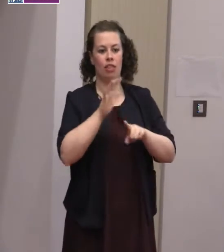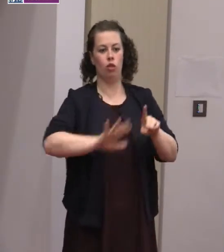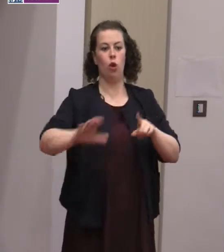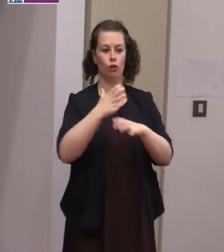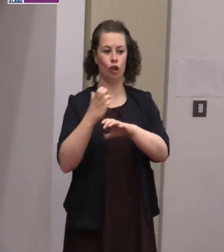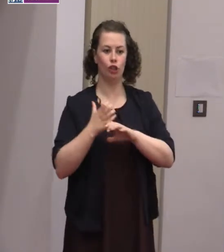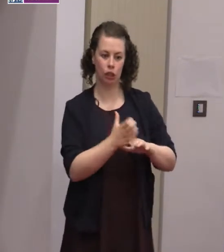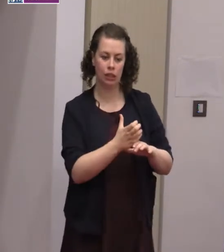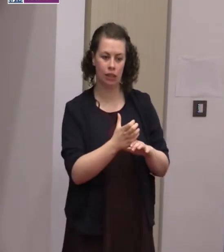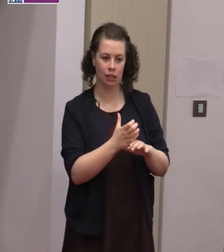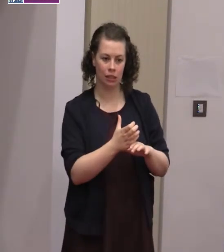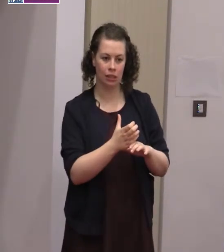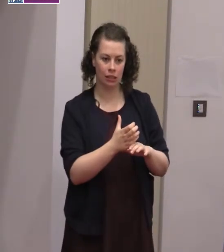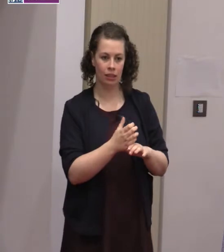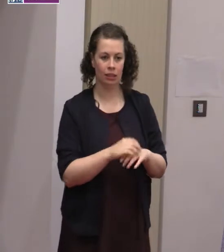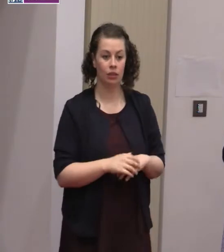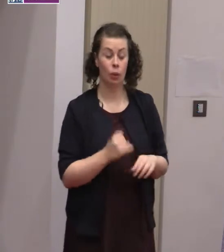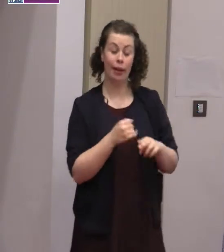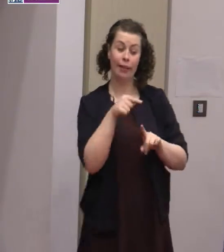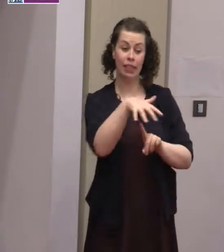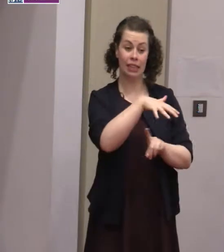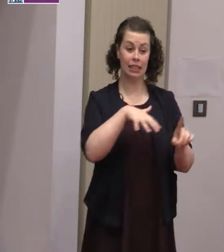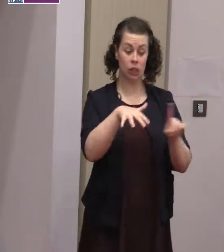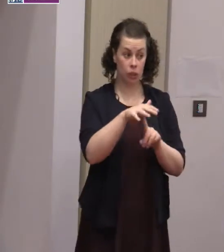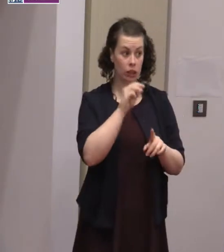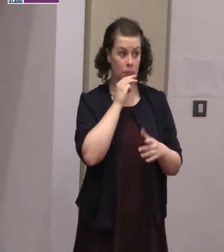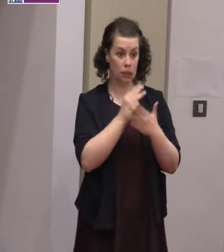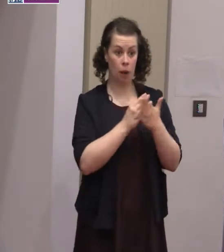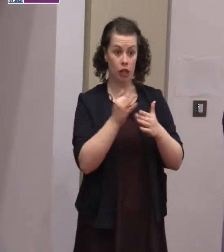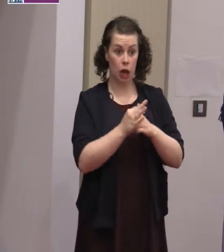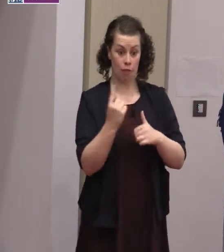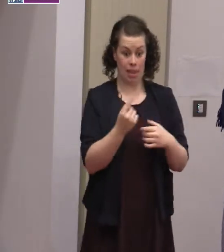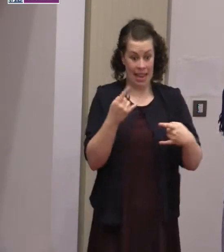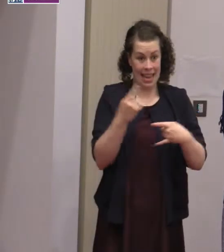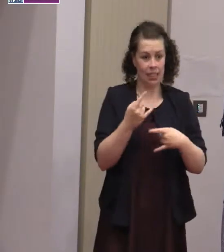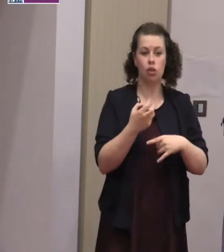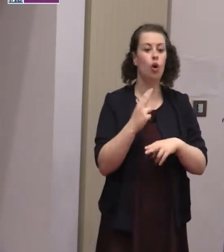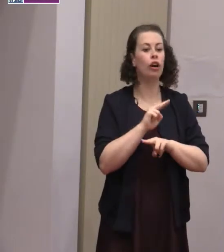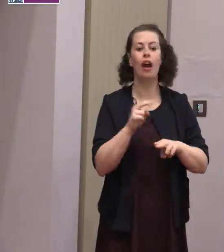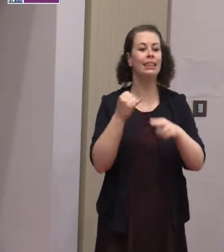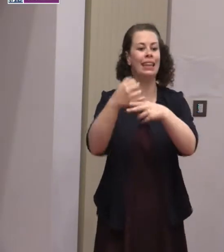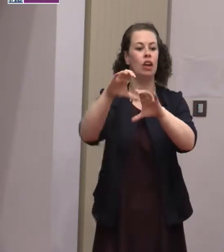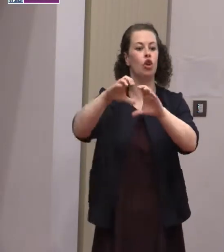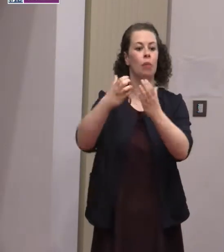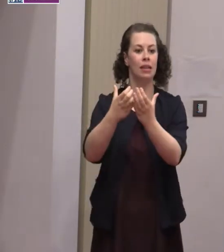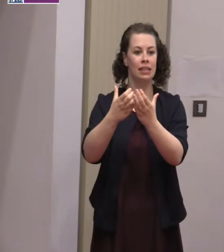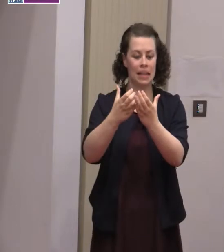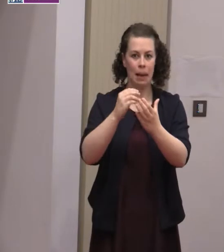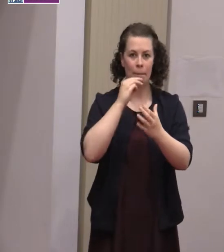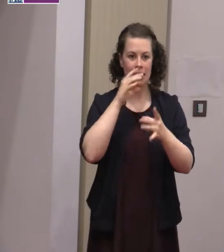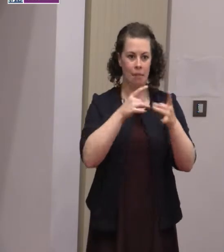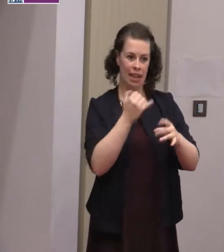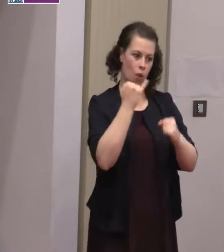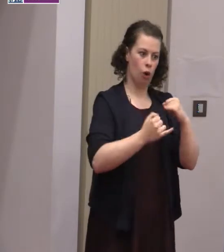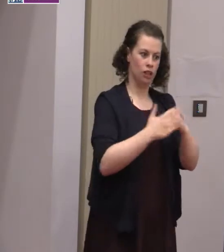In this context, being hidden or not taking part in community life is also about how you